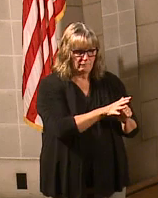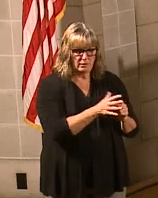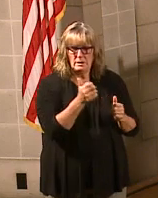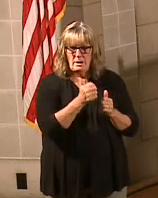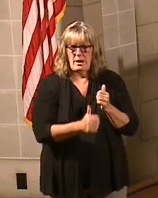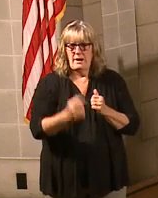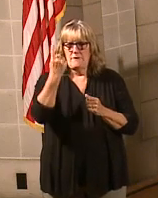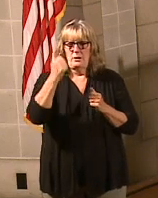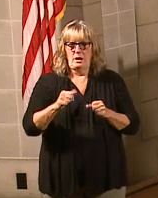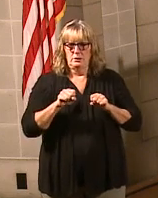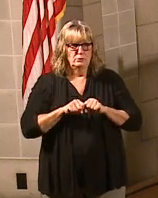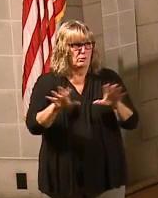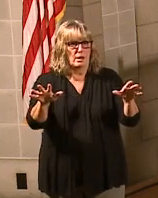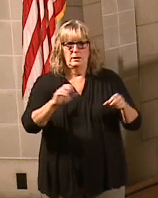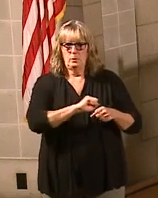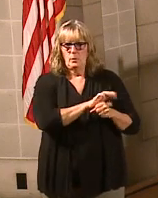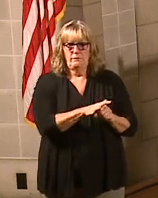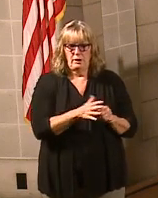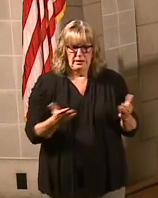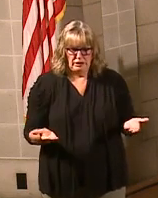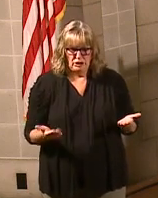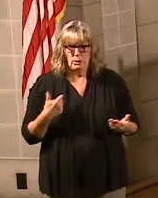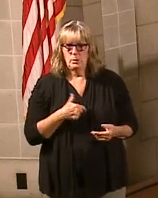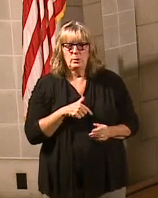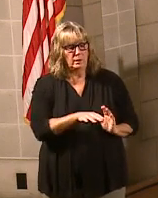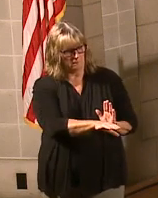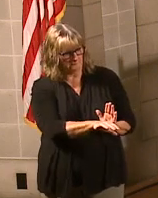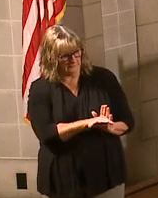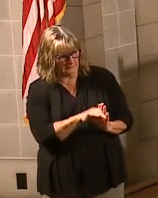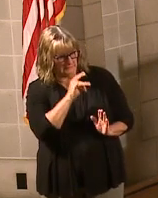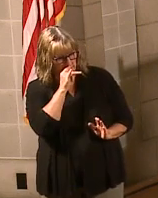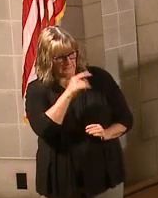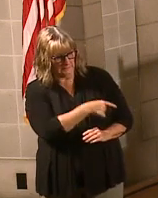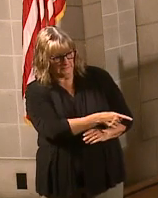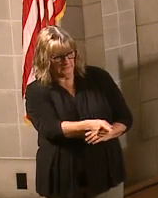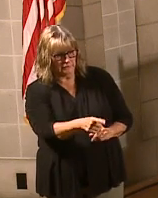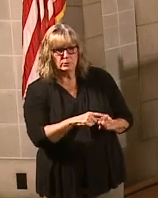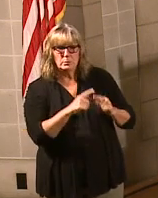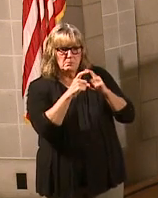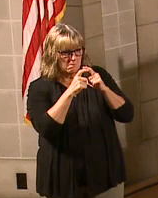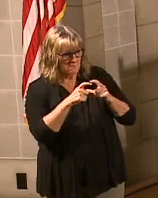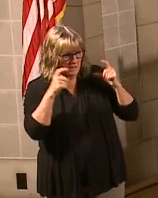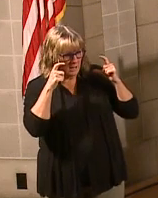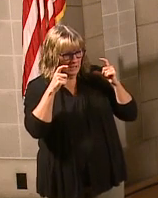OF DEATHS, HOW IS THAT RELEVANT TO KIDS SPREADING COVID.